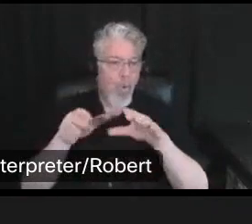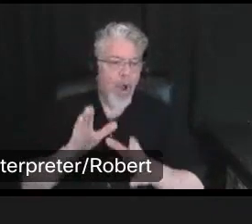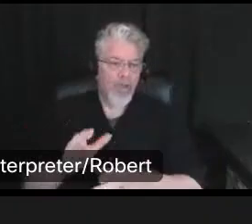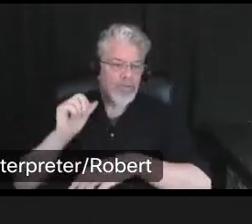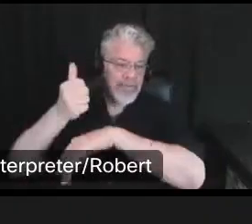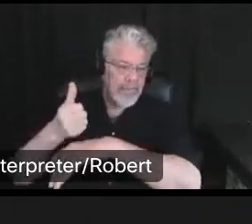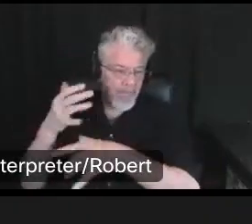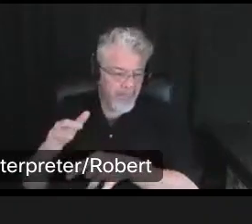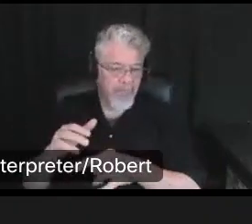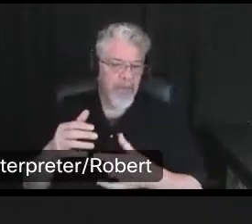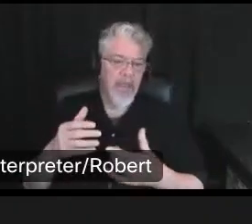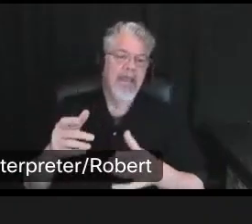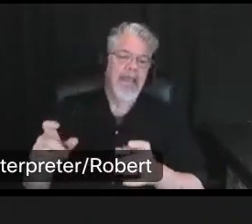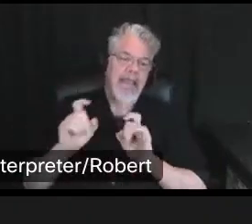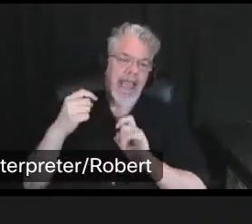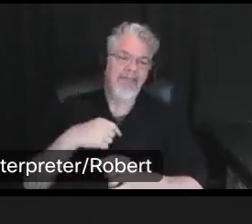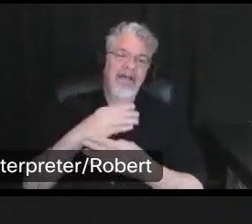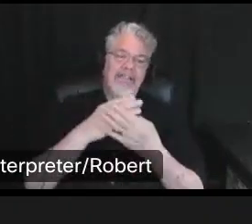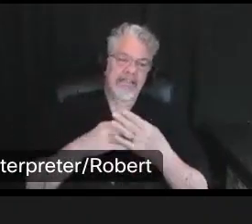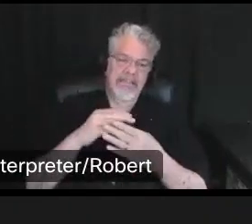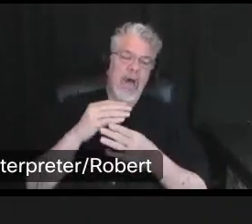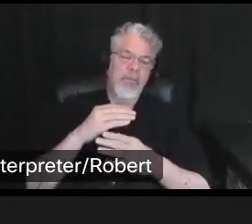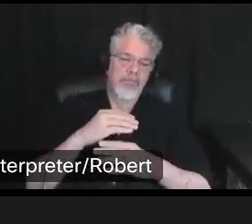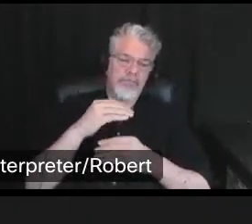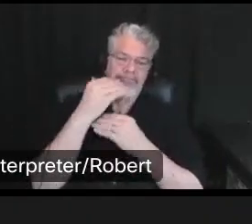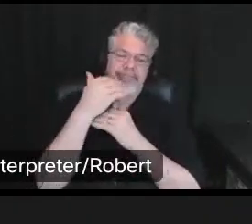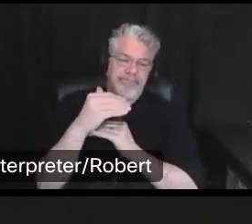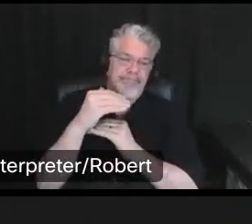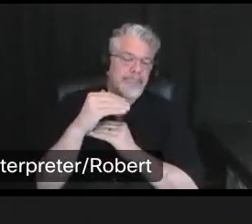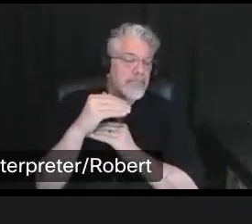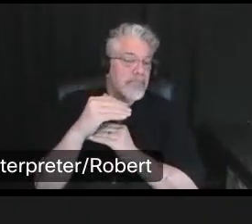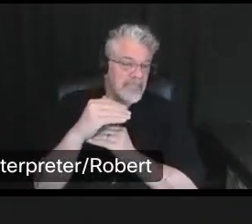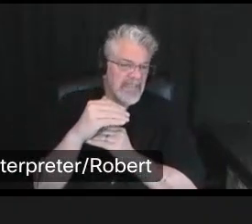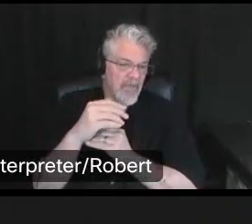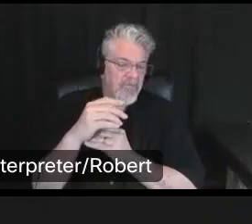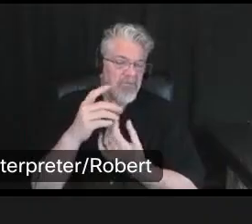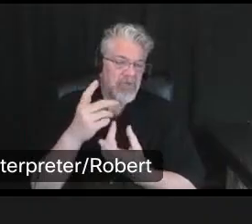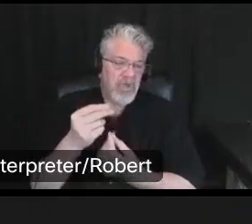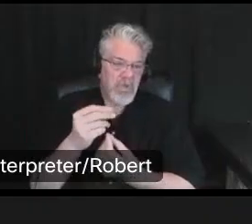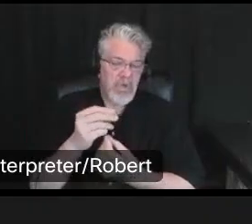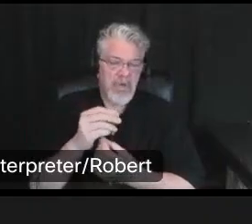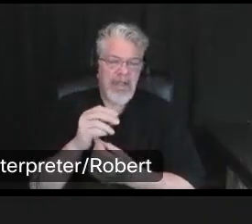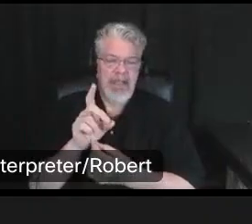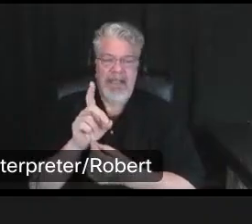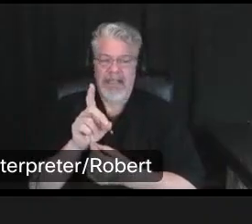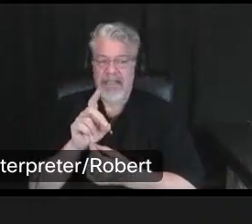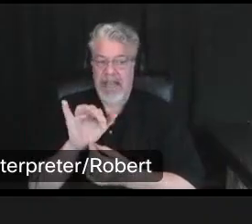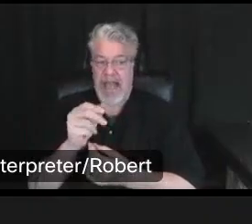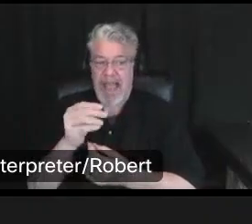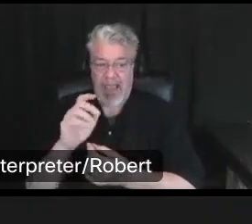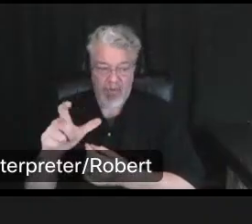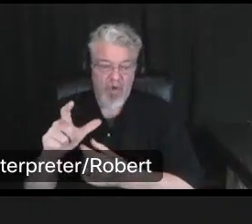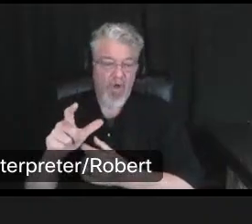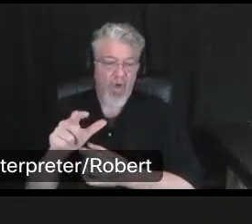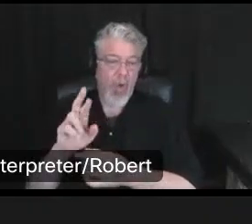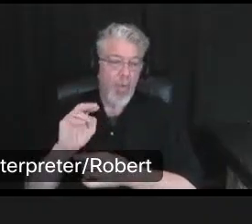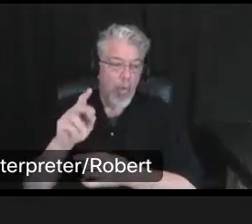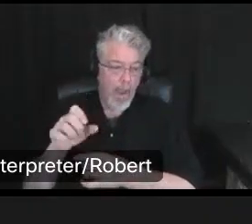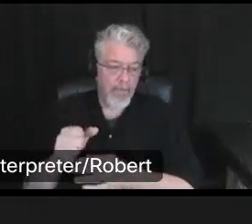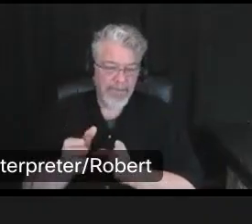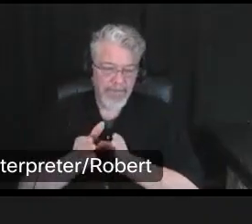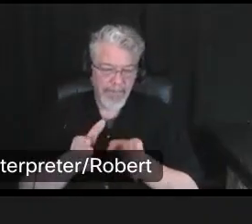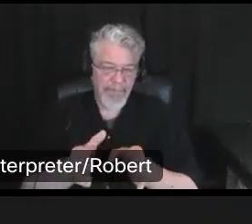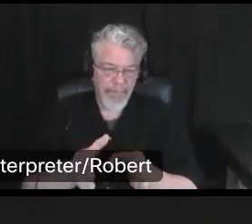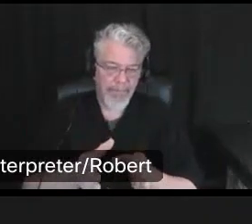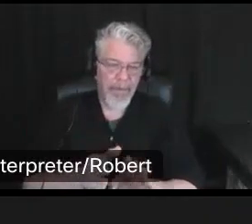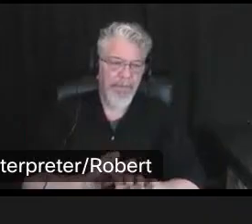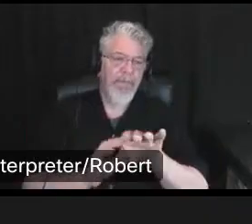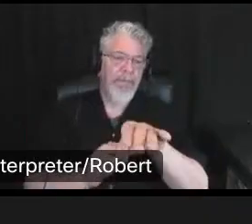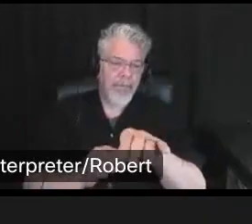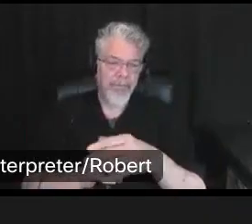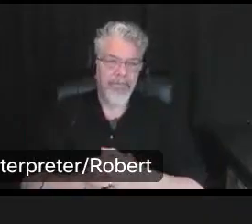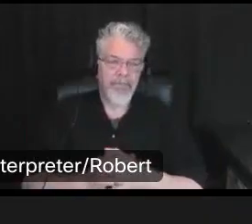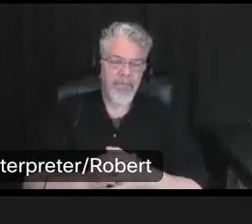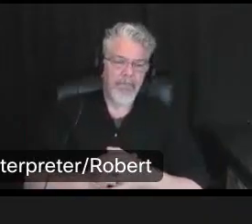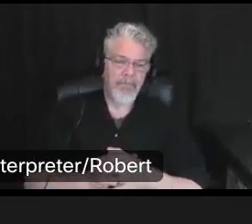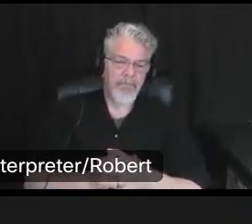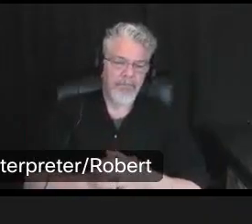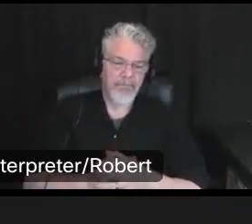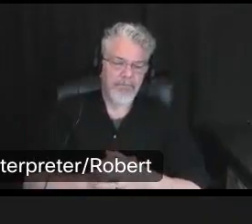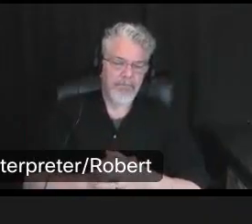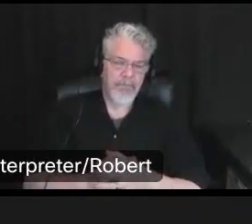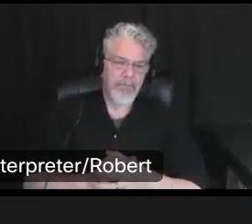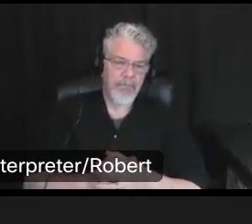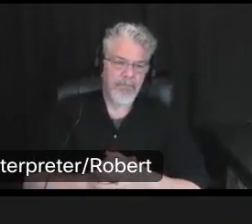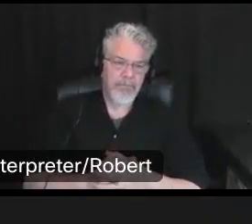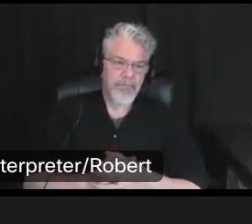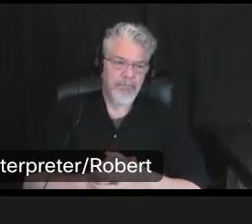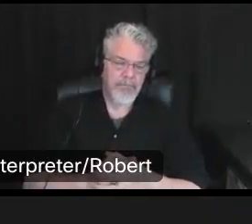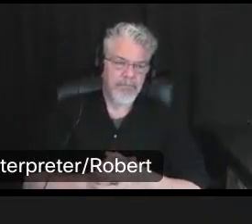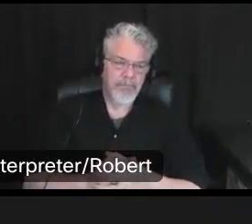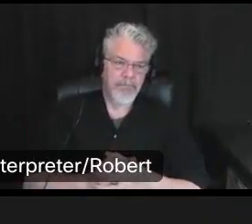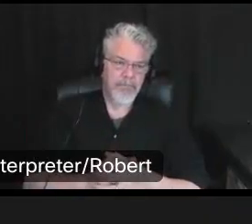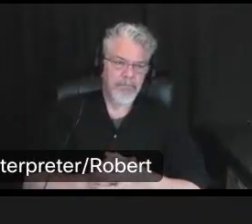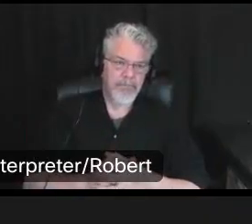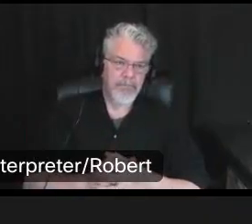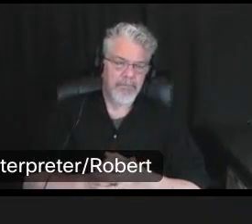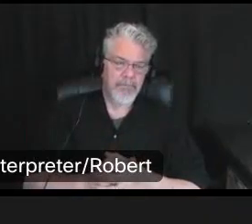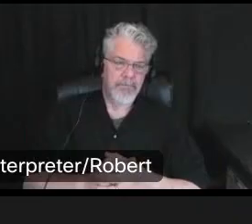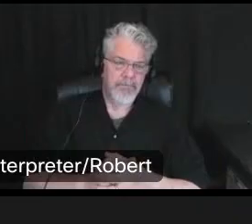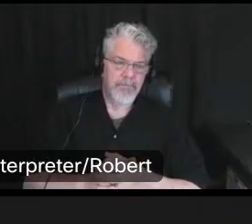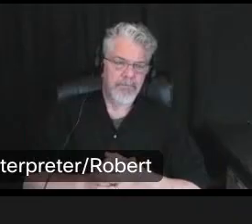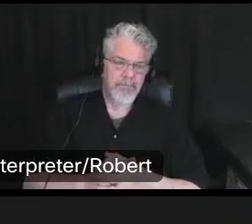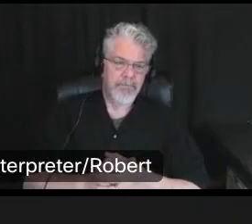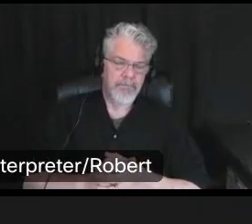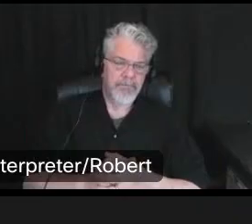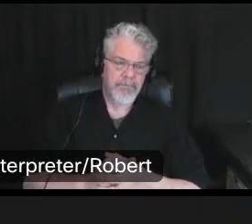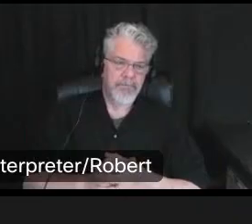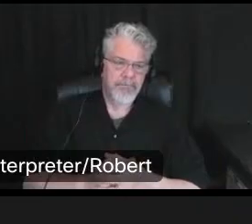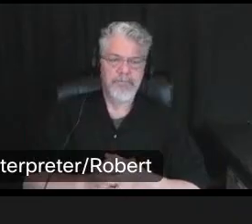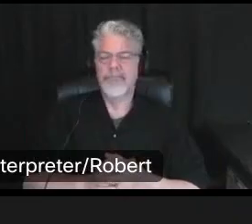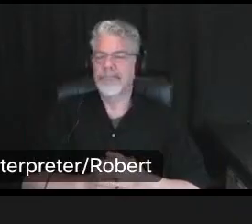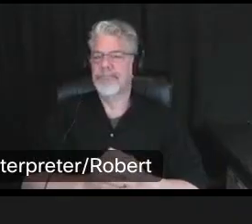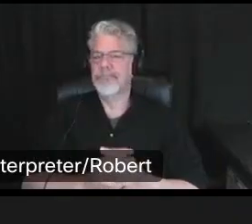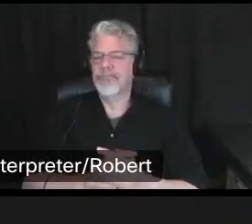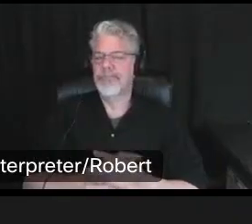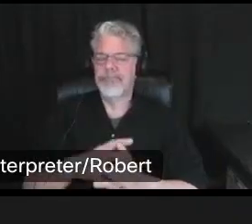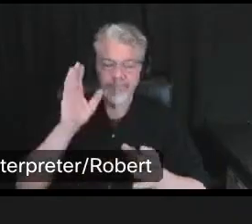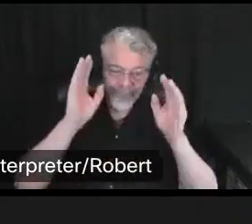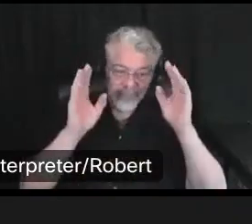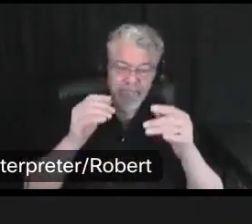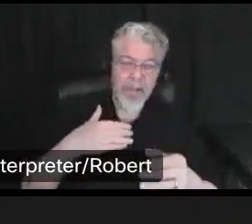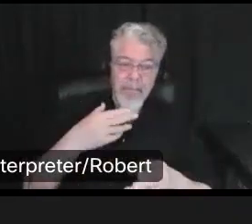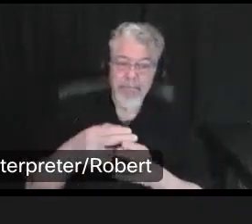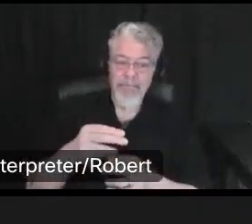Gave us some restrictions to where we could just do the direct, the diangle ramps within that location. Hi everyone. My name is Carson Dre.